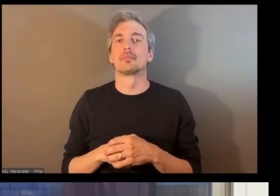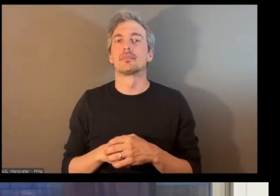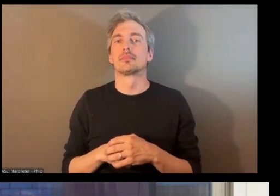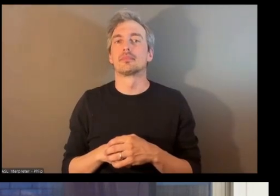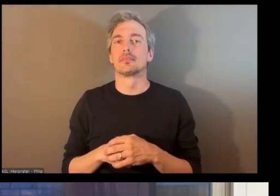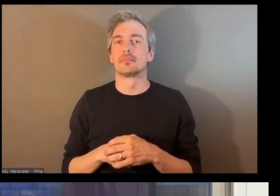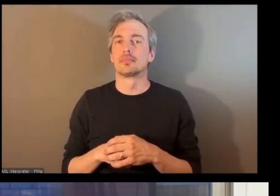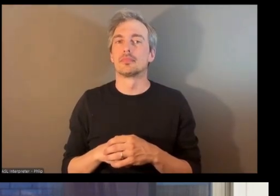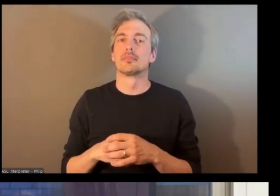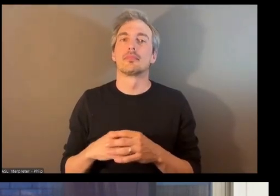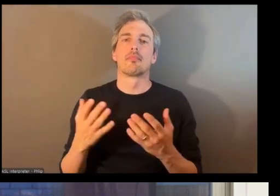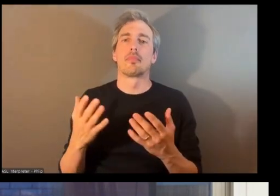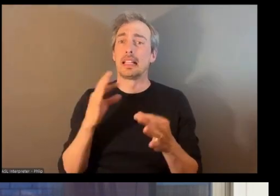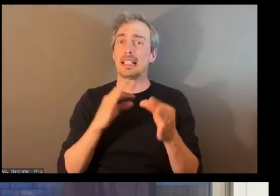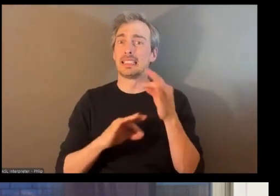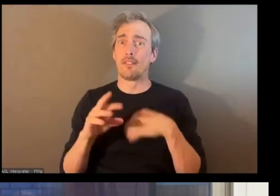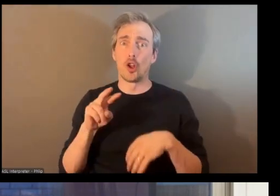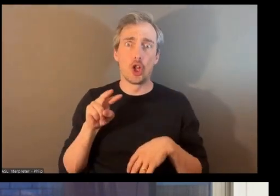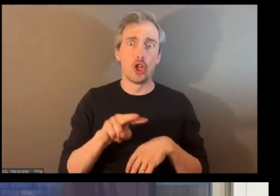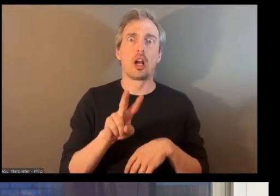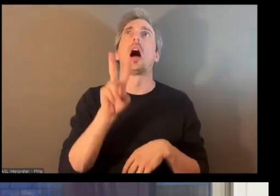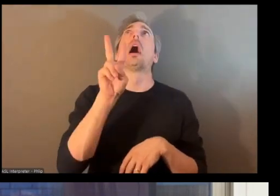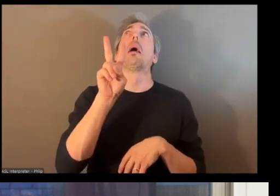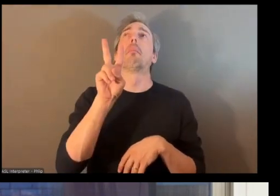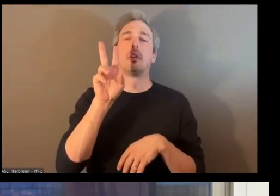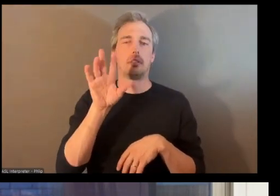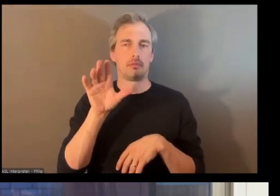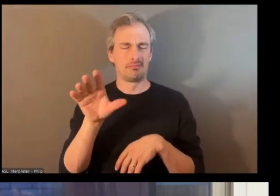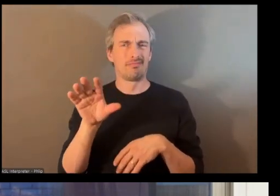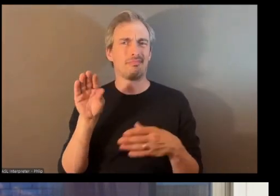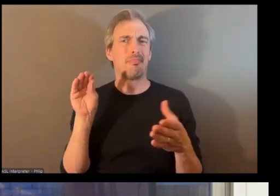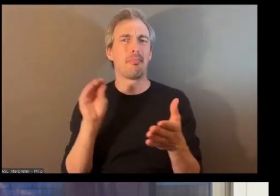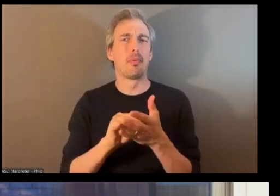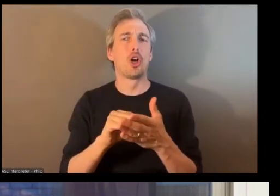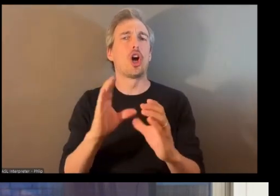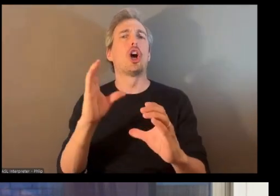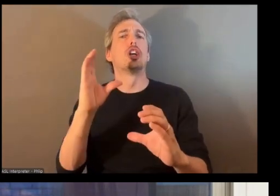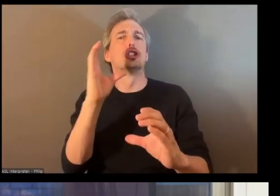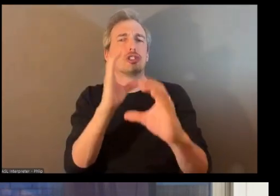For idioms, also... "saving for a rainy day" is, I think, such a good example.